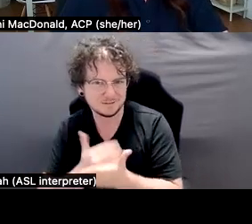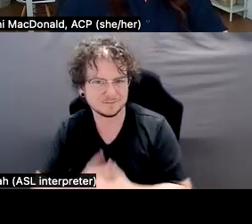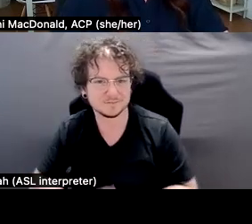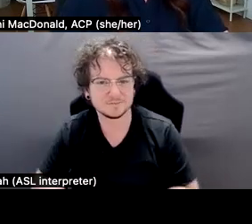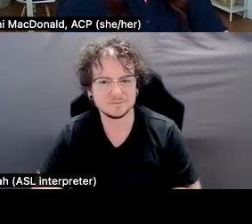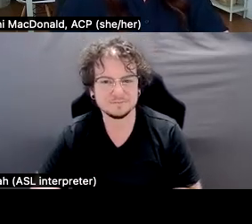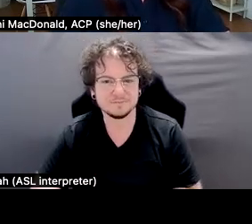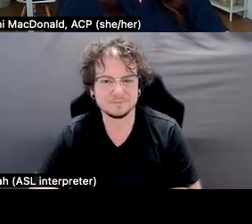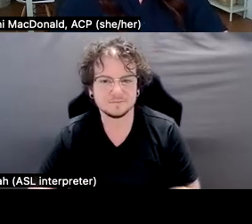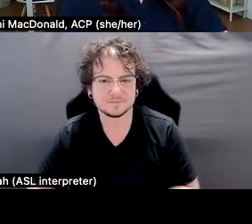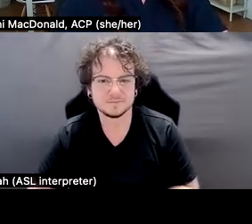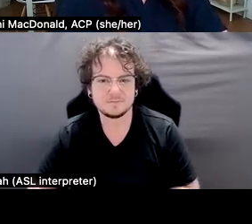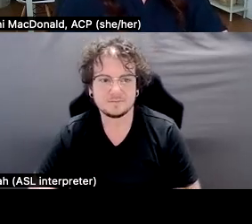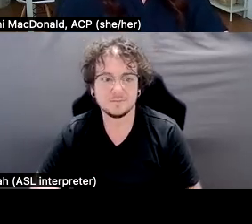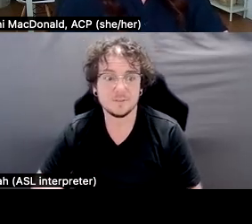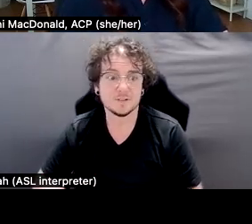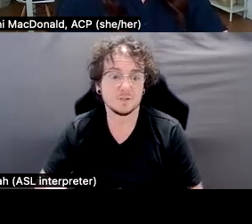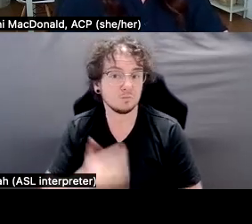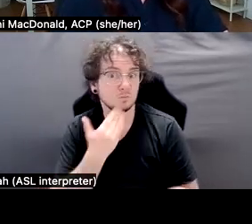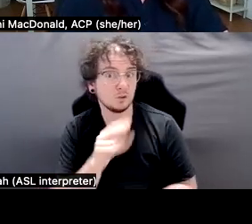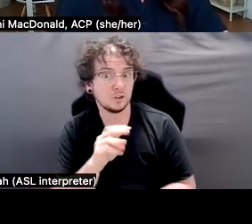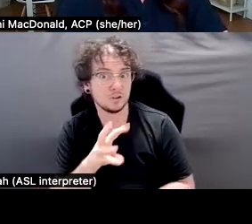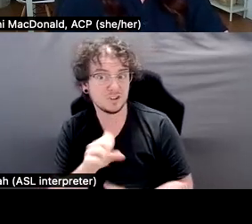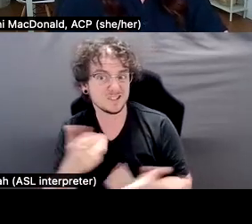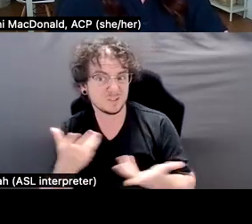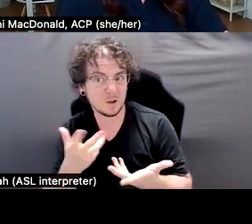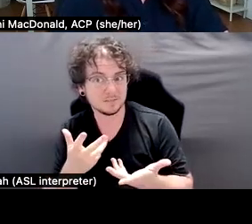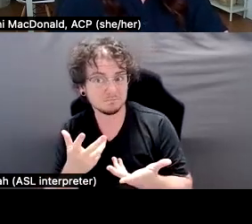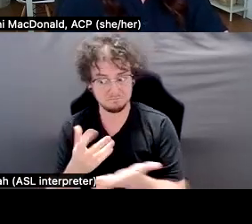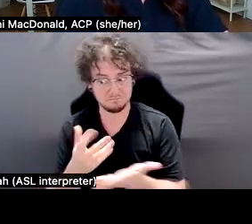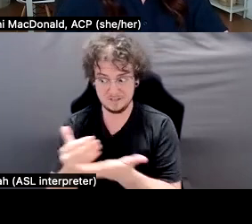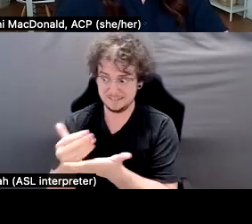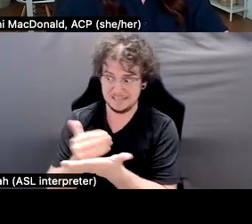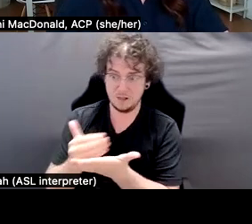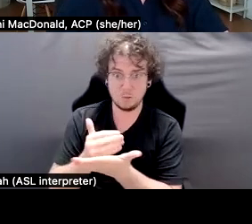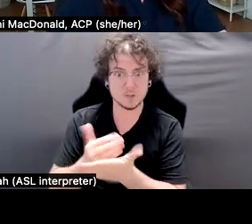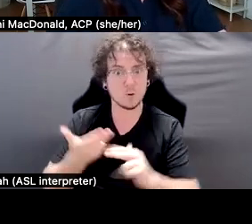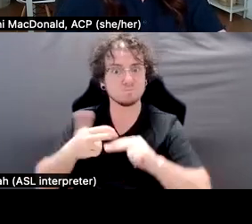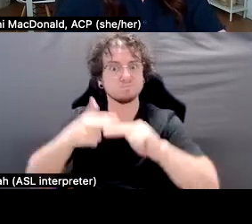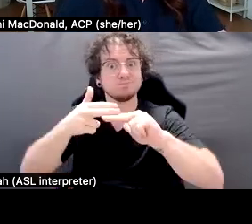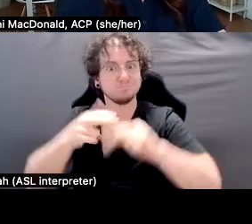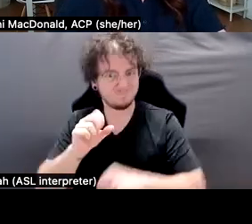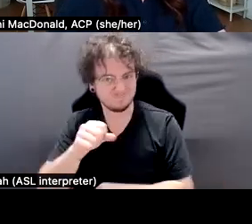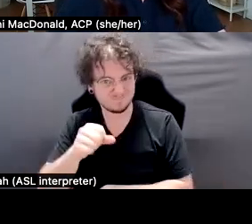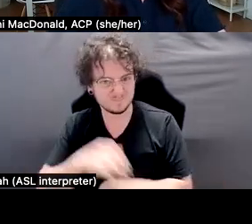So, the good news is that salaries are rising. Across the board, the average salary